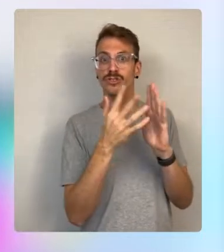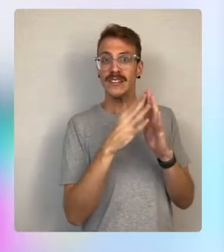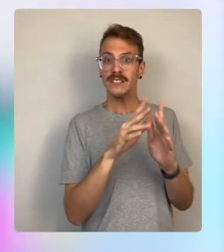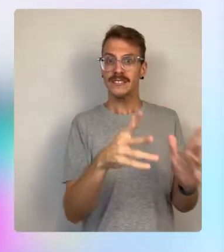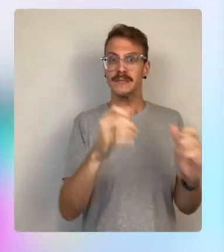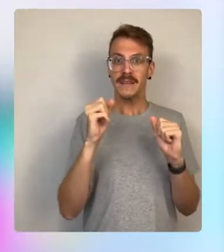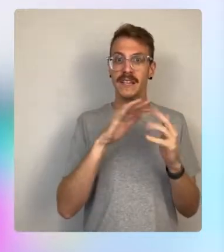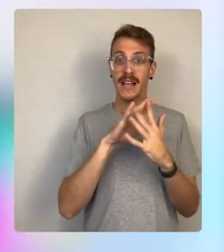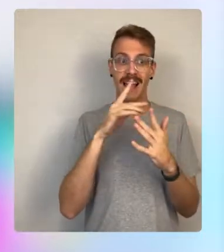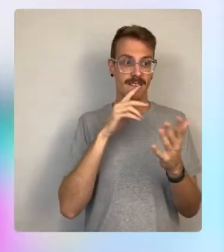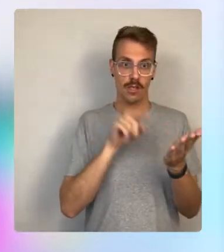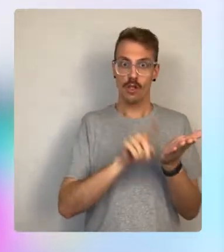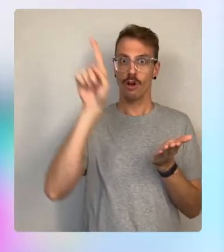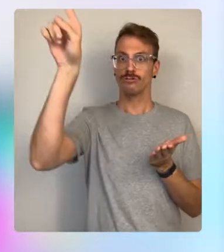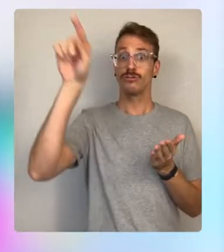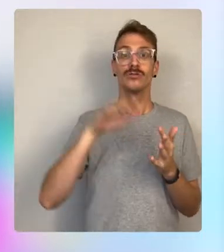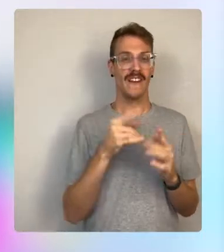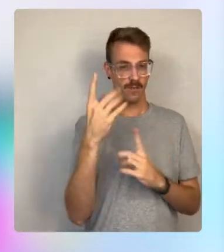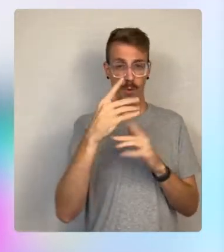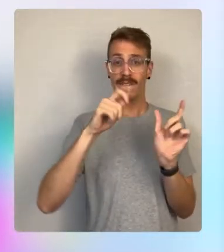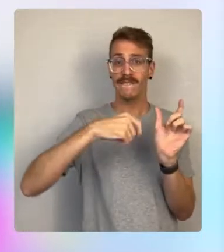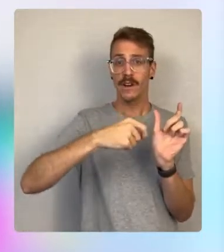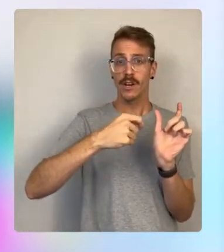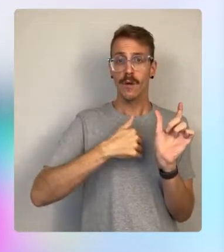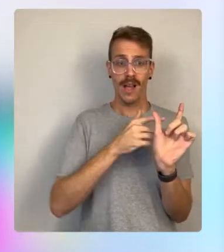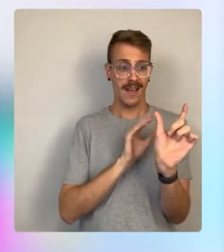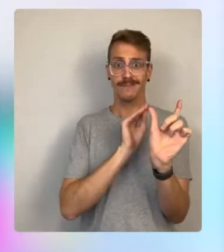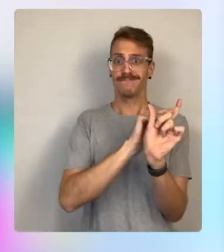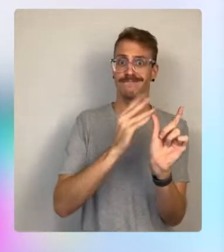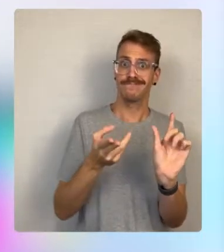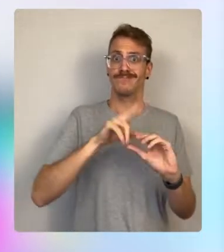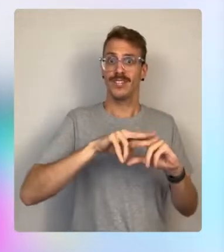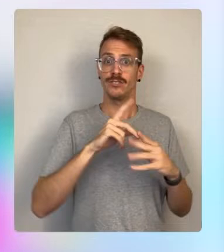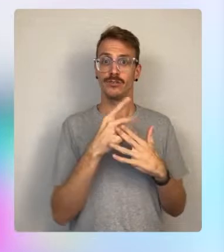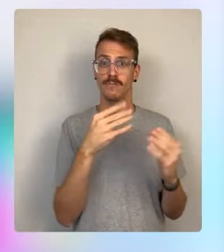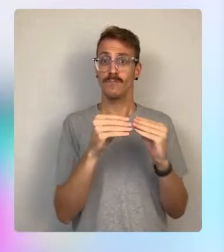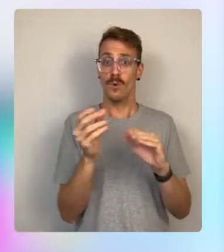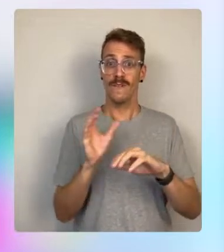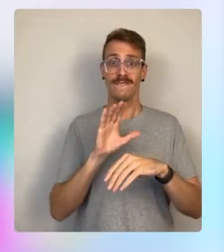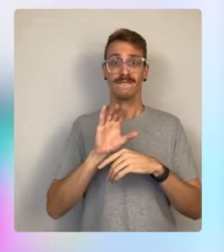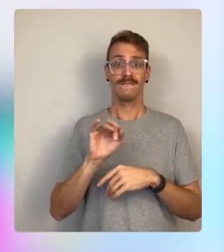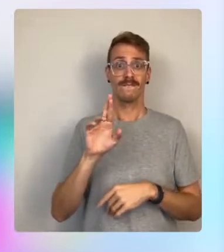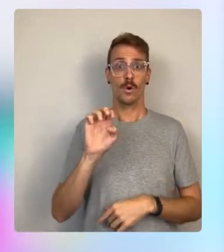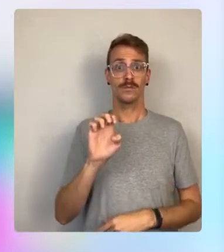It looks like there is a variable we can just change to increase the force. Let's go ahead and do that.